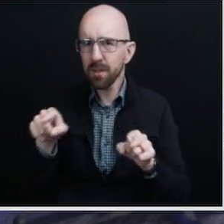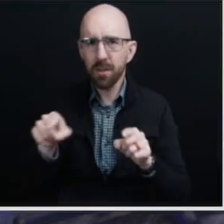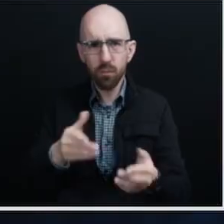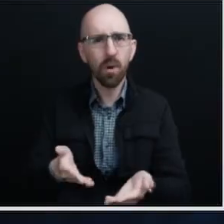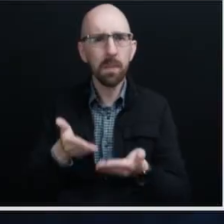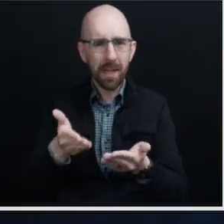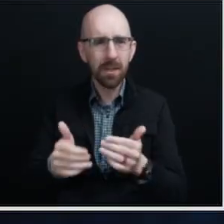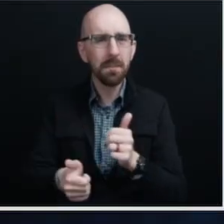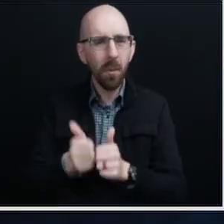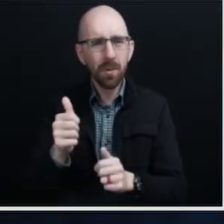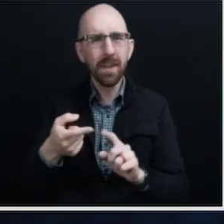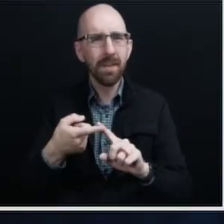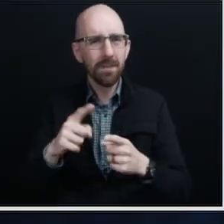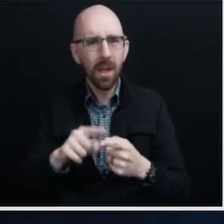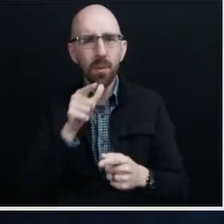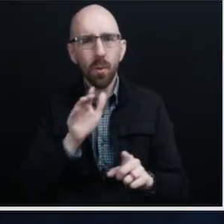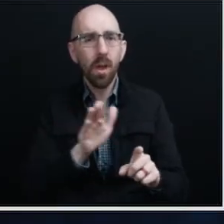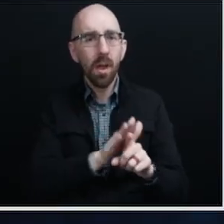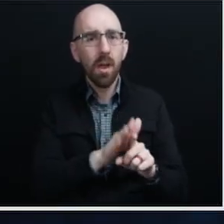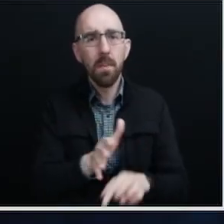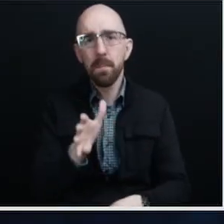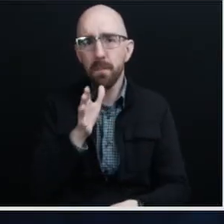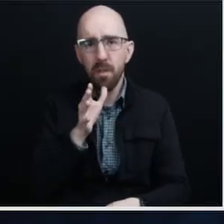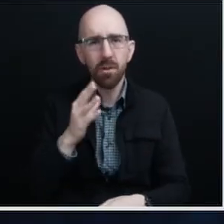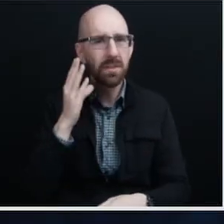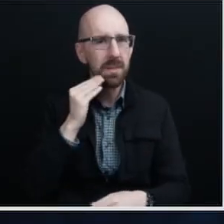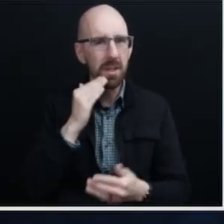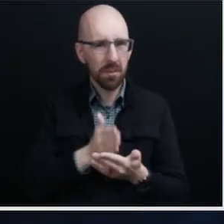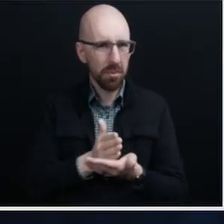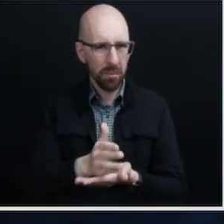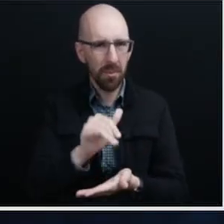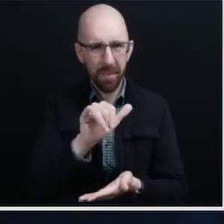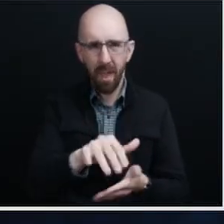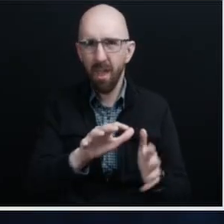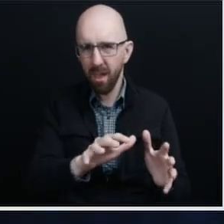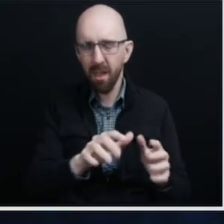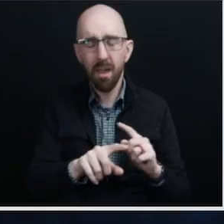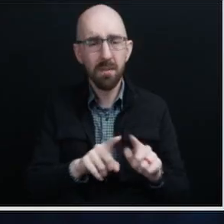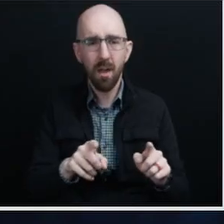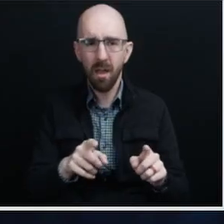friends whose mothers have gone through this experience but had several recommendations